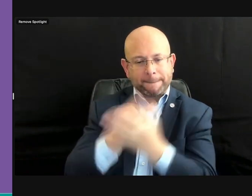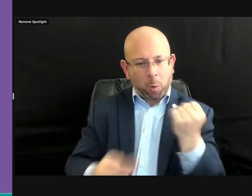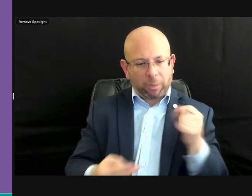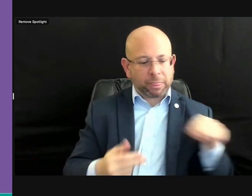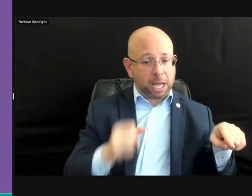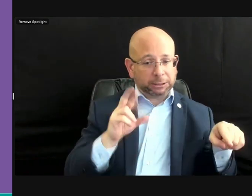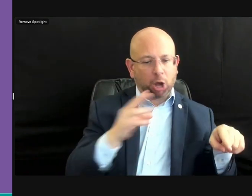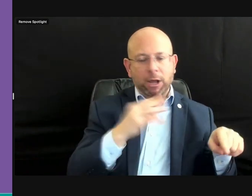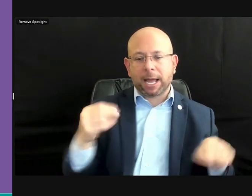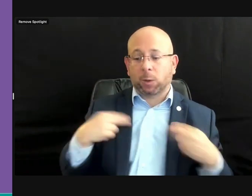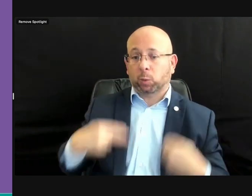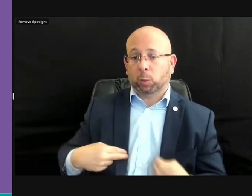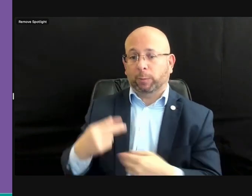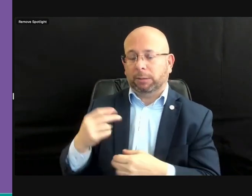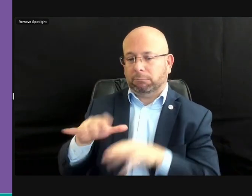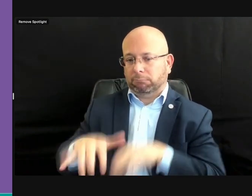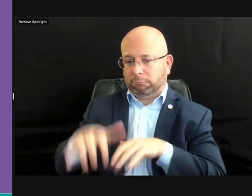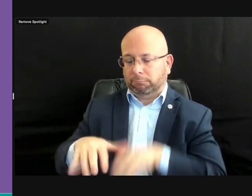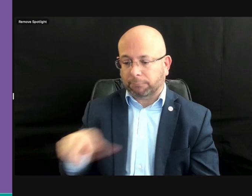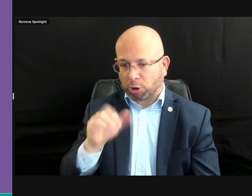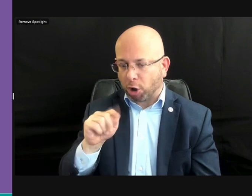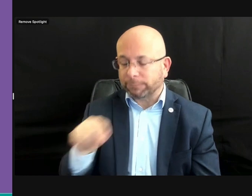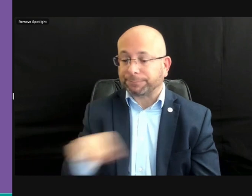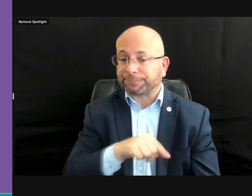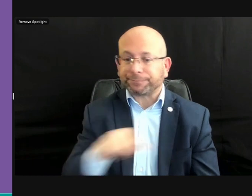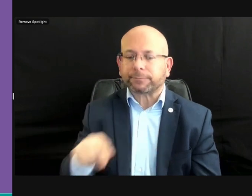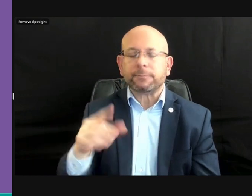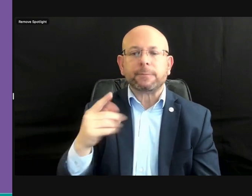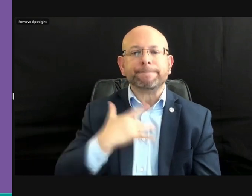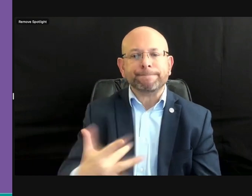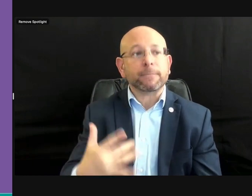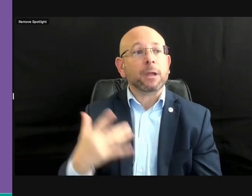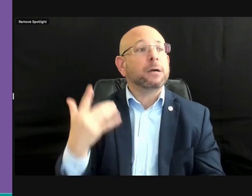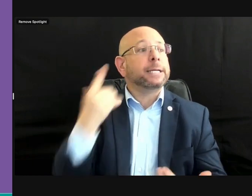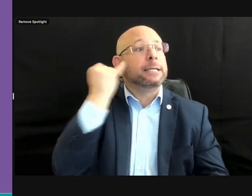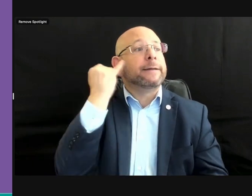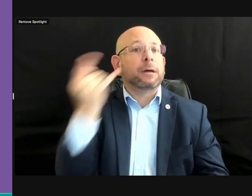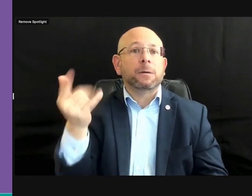it sets the student off on the wrong foot. And that's true for both ASR and CART.